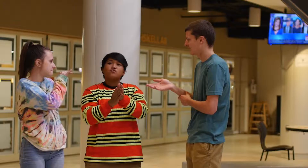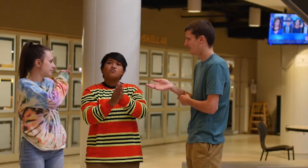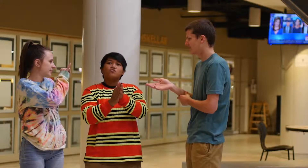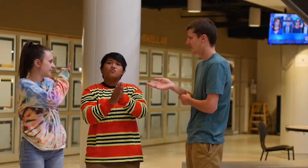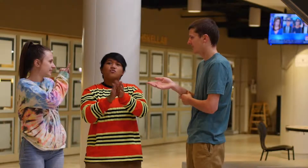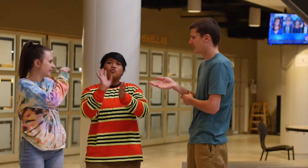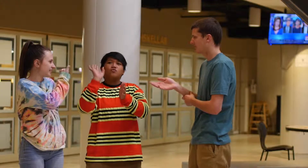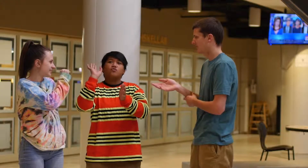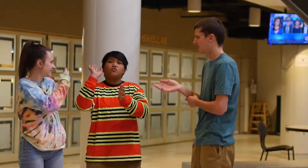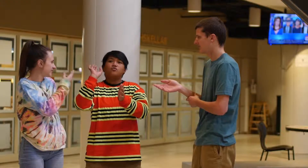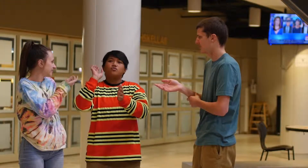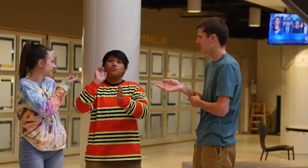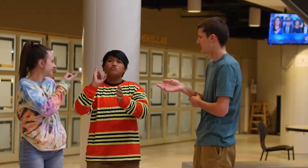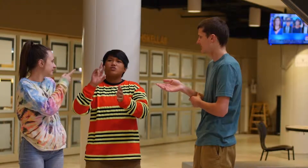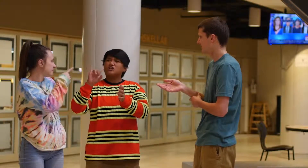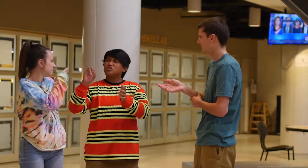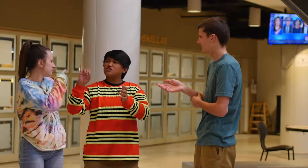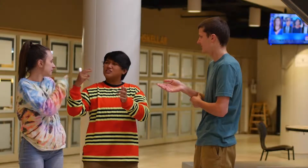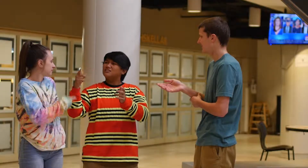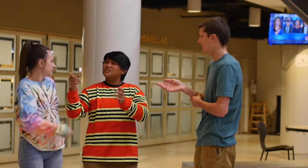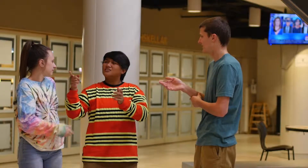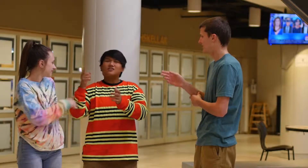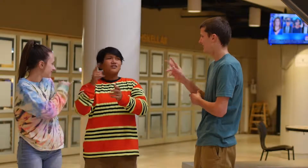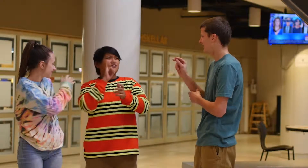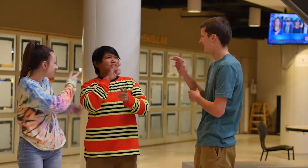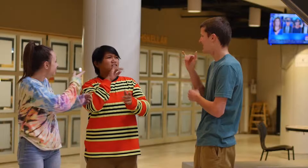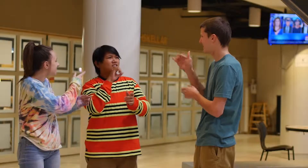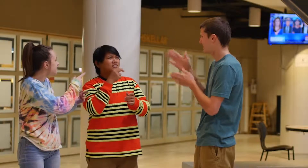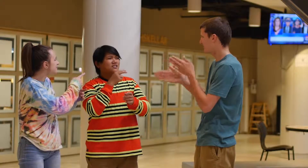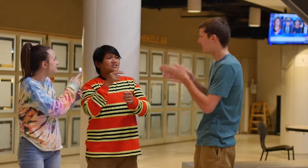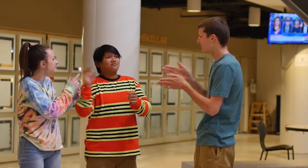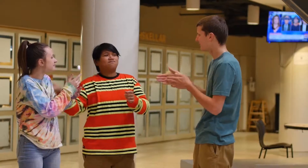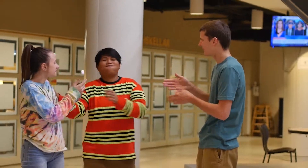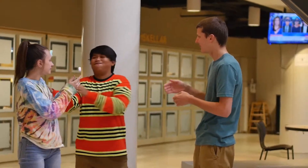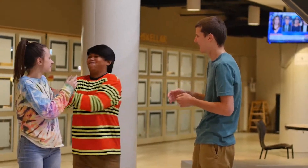Somewhere Irish. Yeah, Irish. No, that's the people.